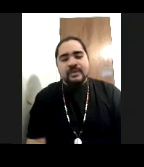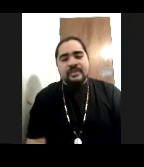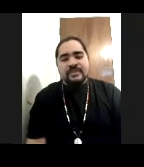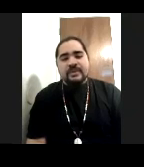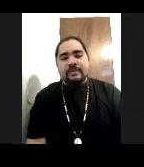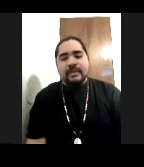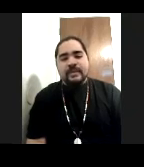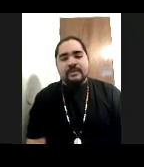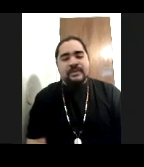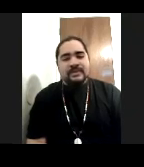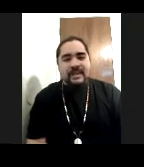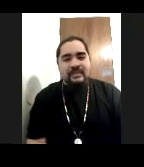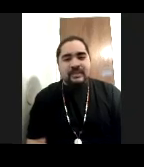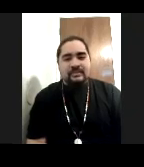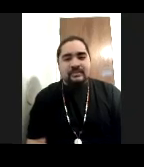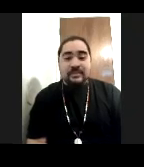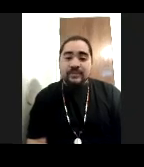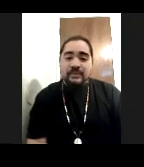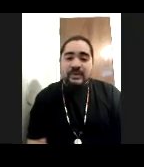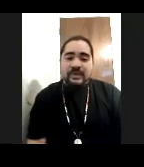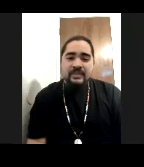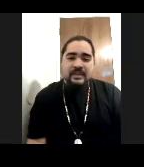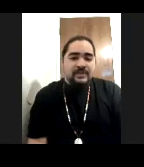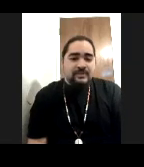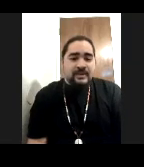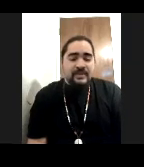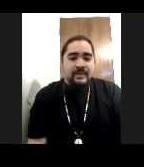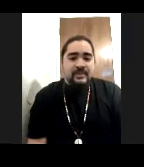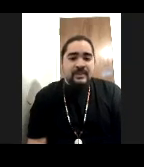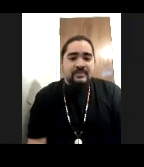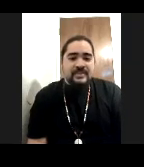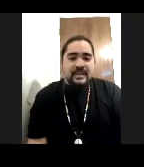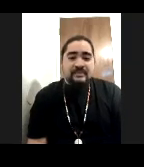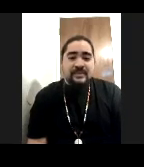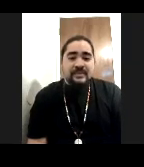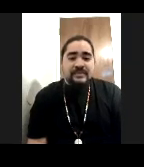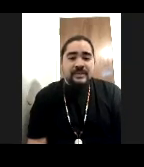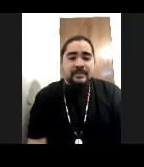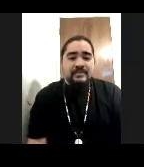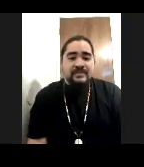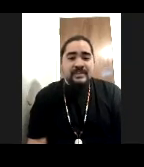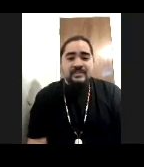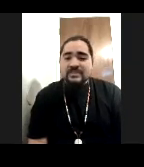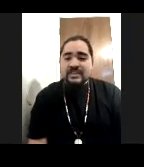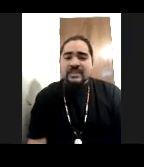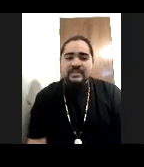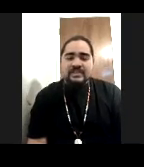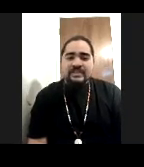they see no point in doing anything, so therefore they don't do anything. They just kind of stay depressed and they just stay stuck